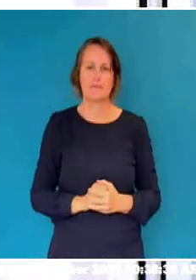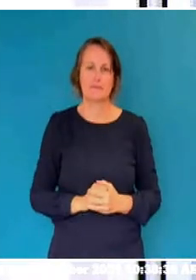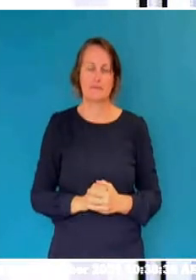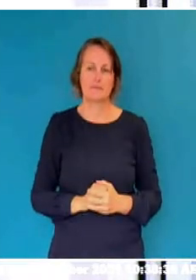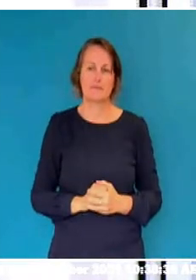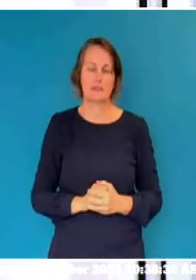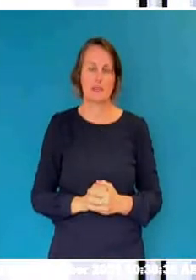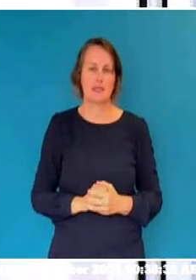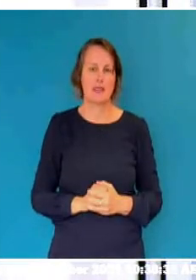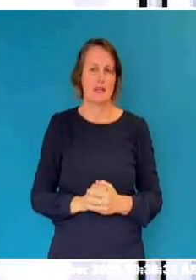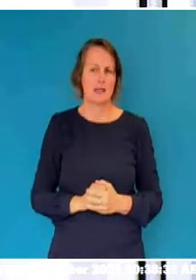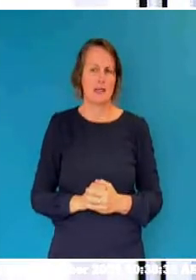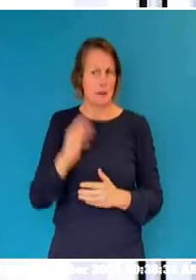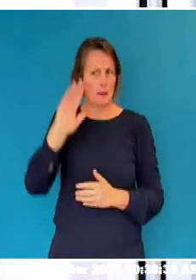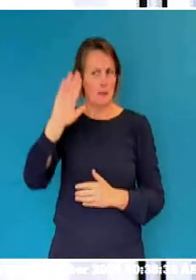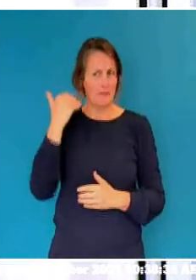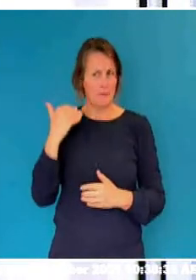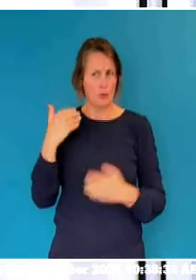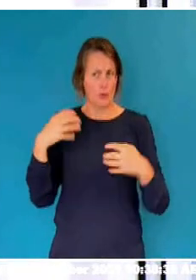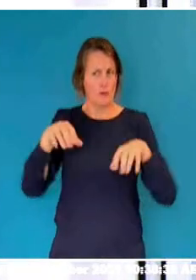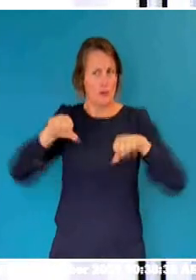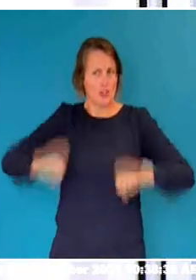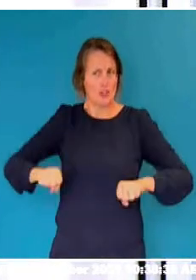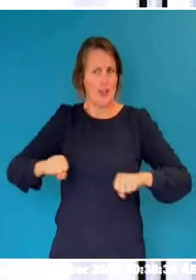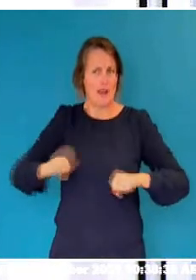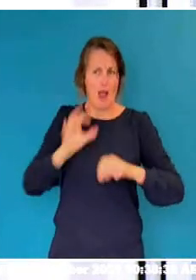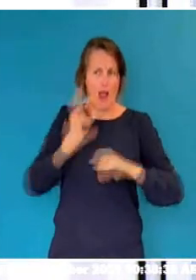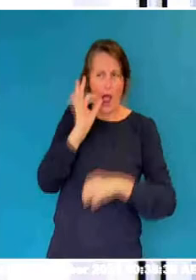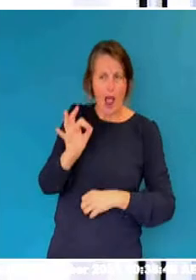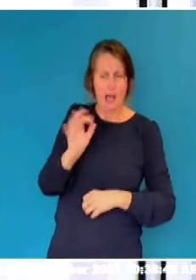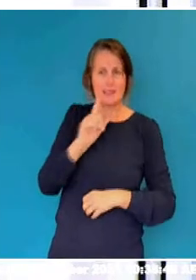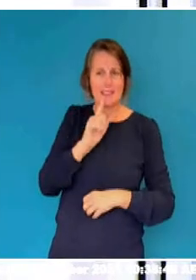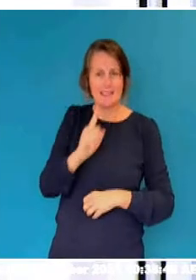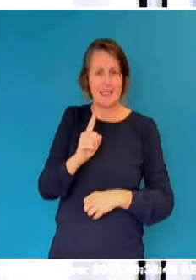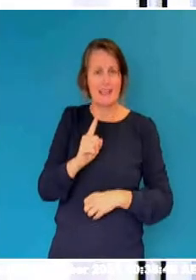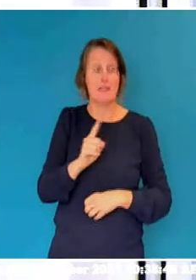answered it clearly, is, is every accommodation requested in those